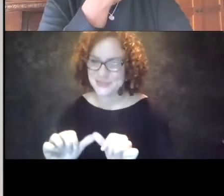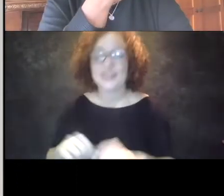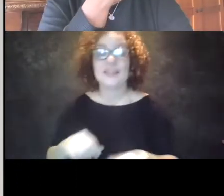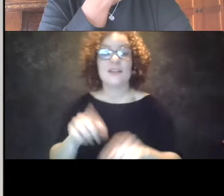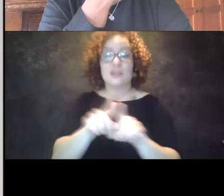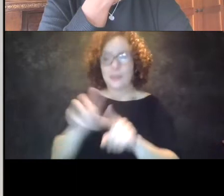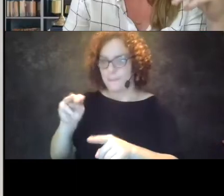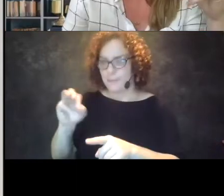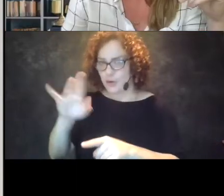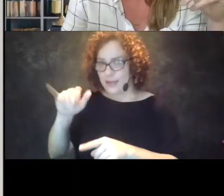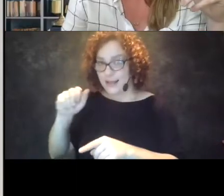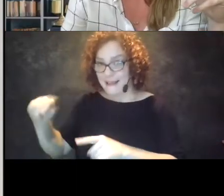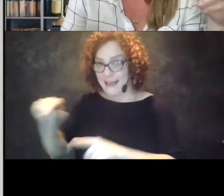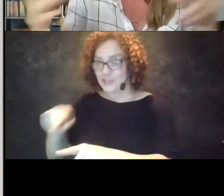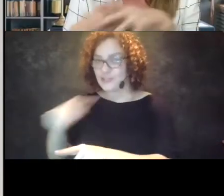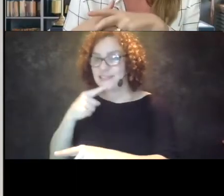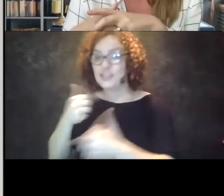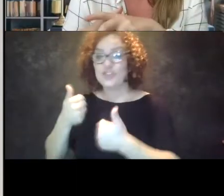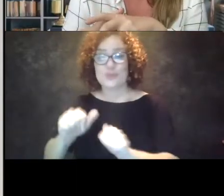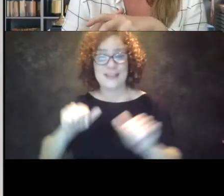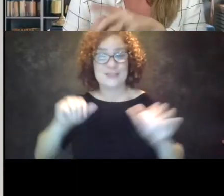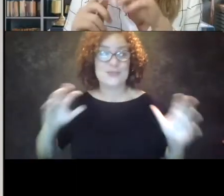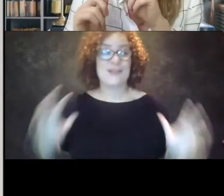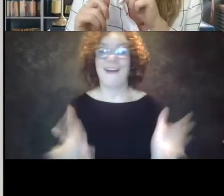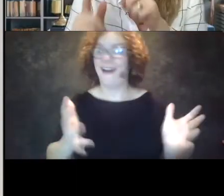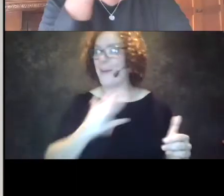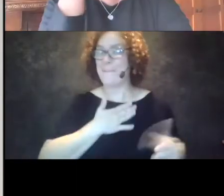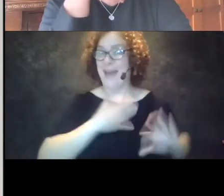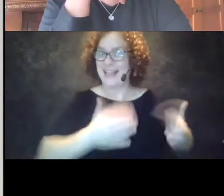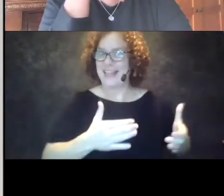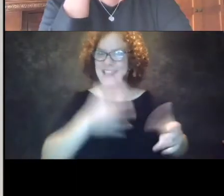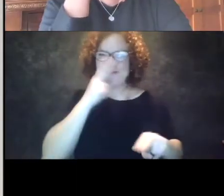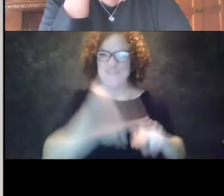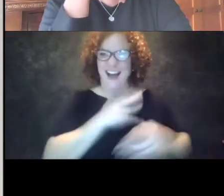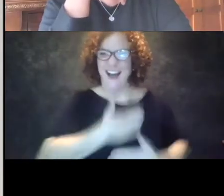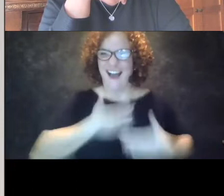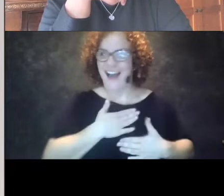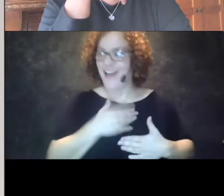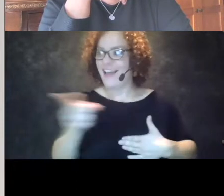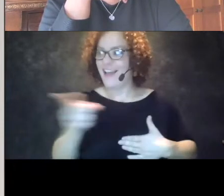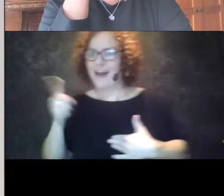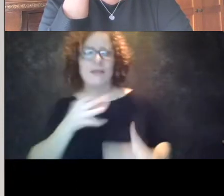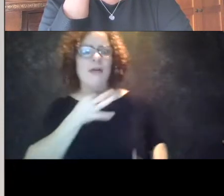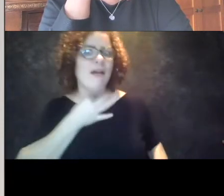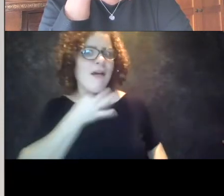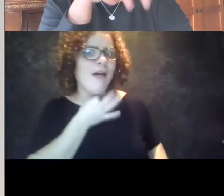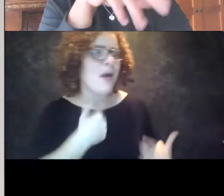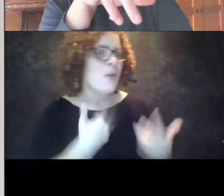to make her class very fun. So people want to join Yeah, yeah, totally agree with that. Julie Maier: And the other thing I will say to the comment